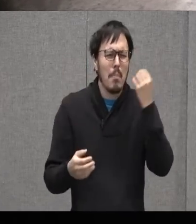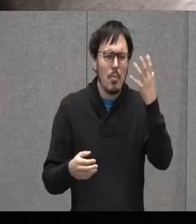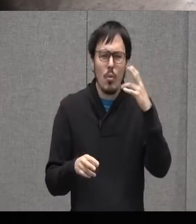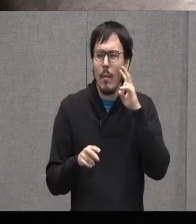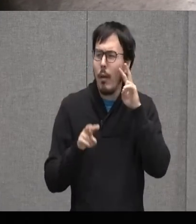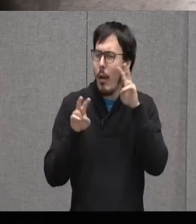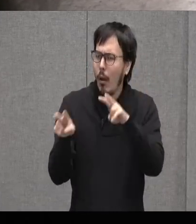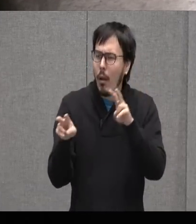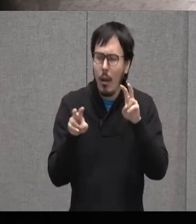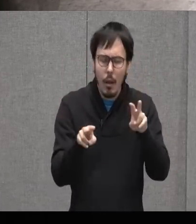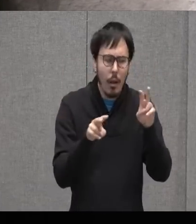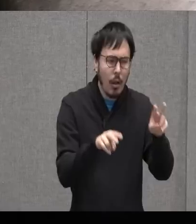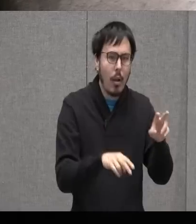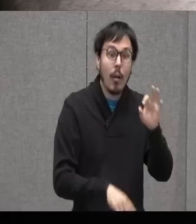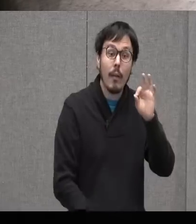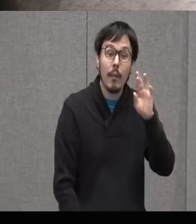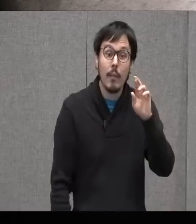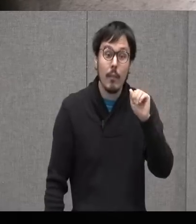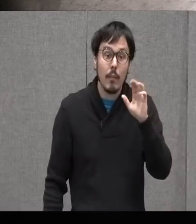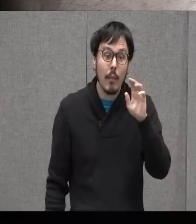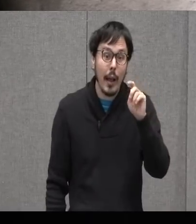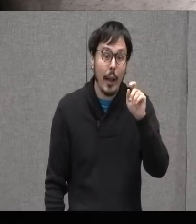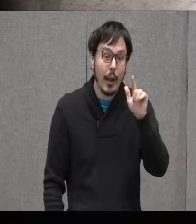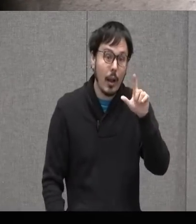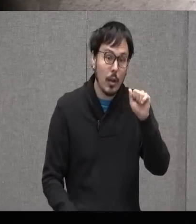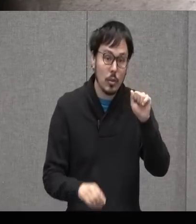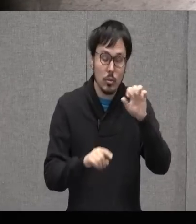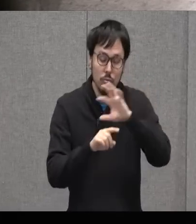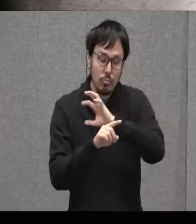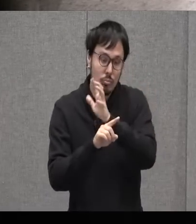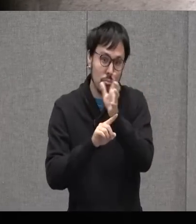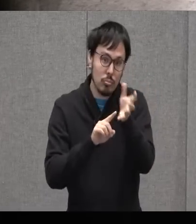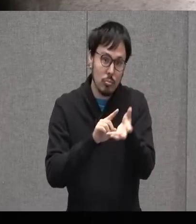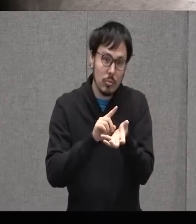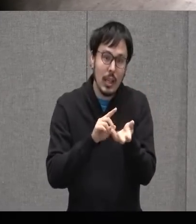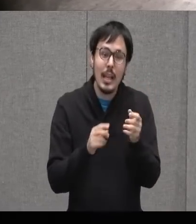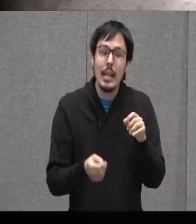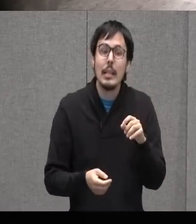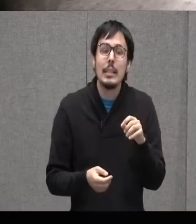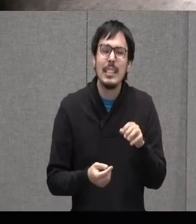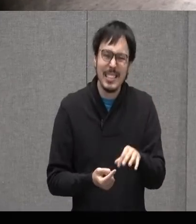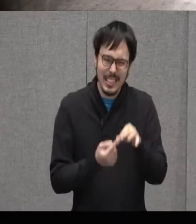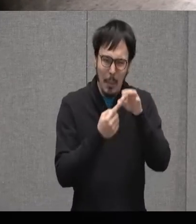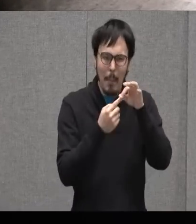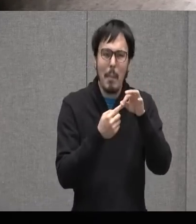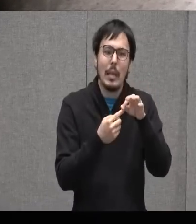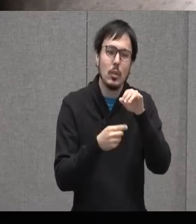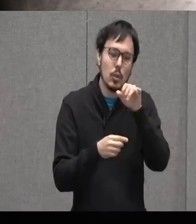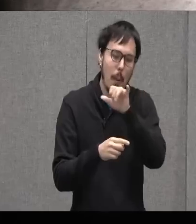We have fractals, a special pattern made up of smaller copies of patterns.